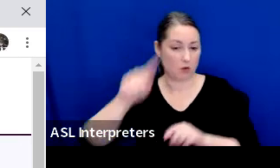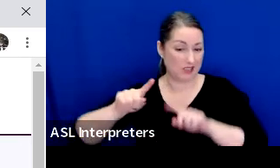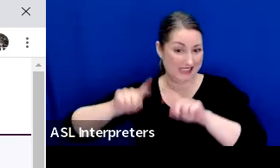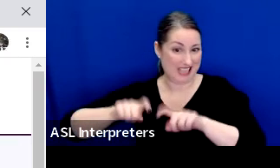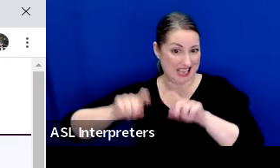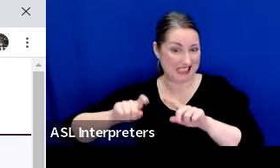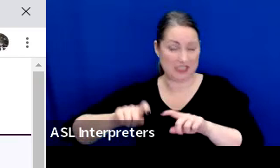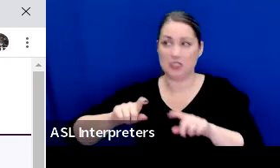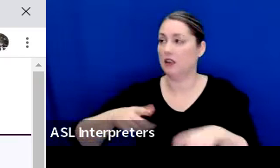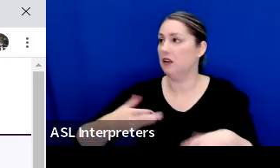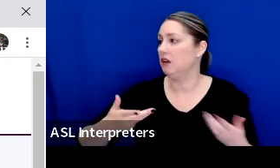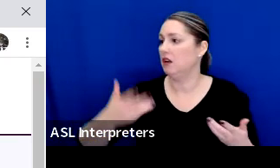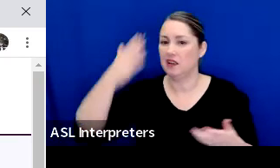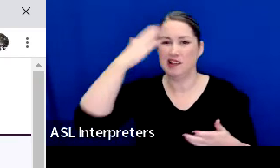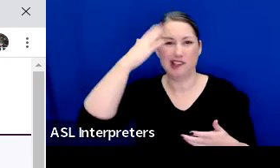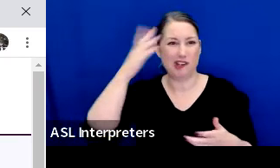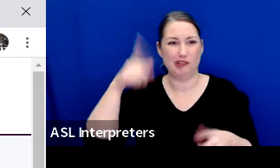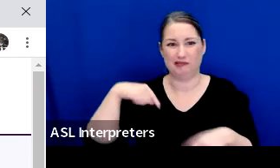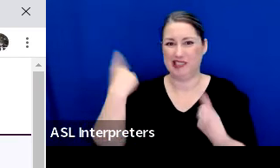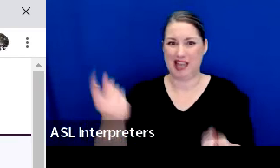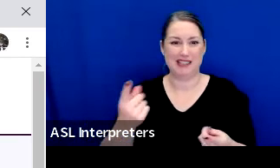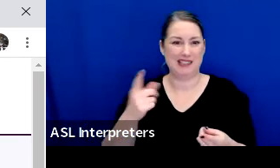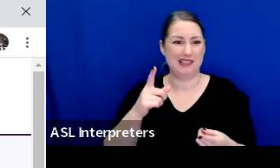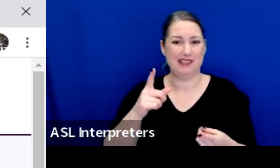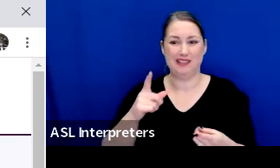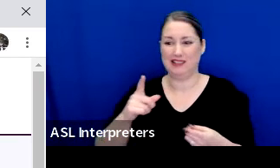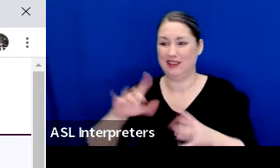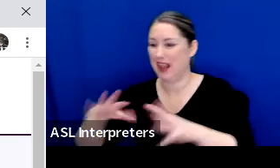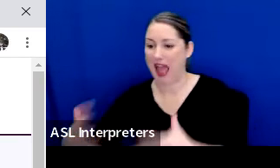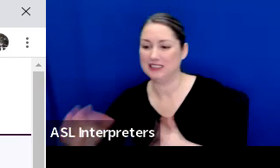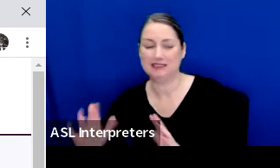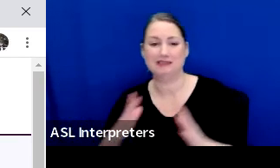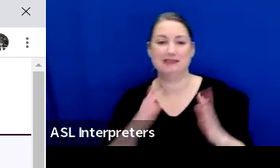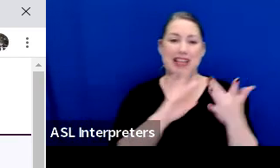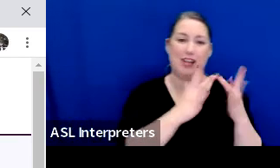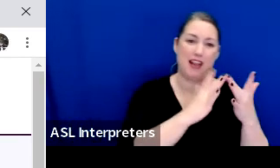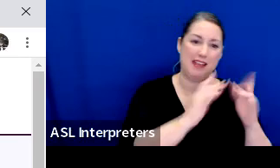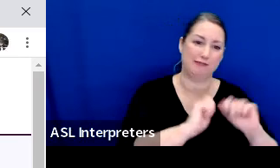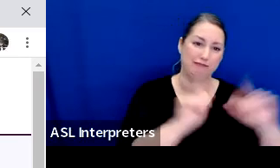like, you know, virtual learning and one really neat feature that I figured out kind of late in the game